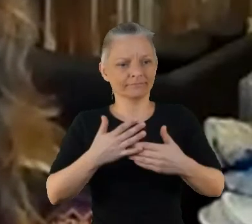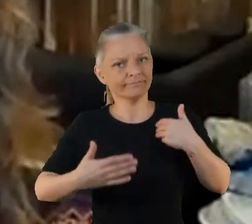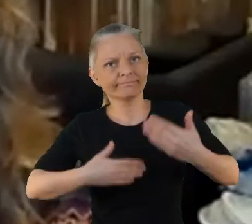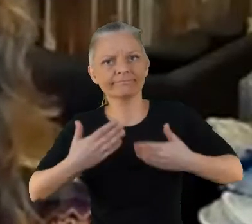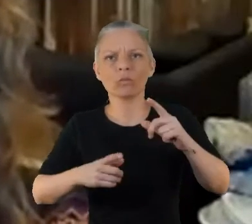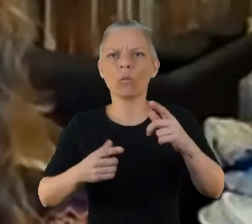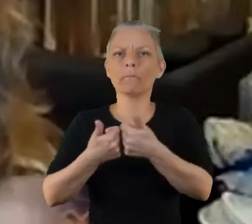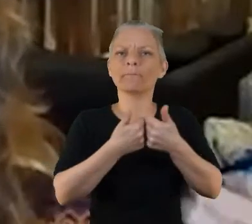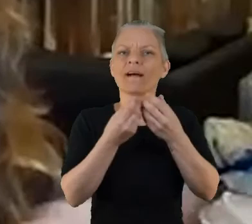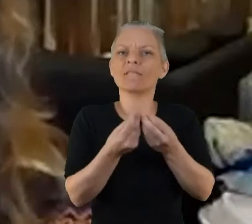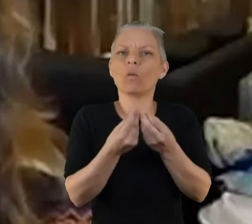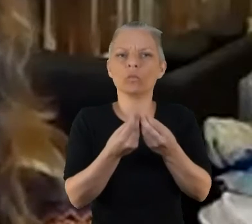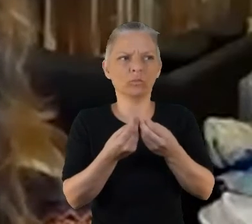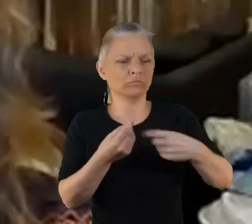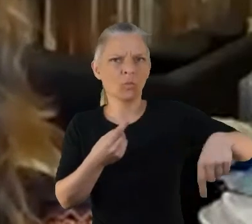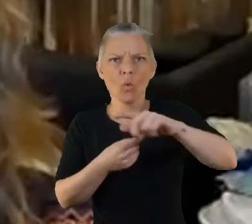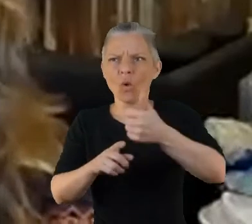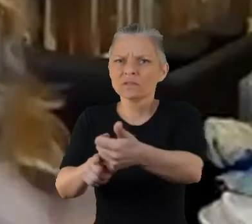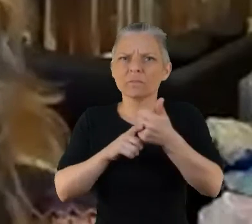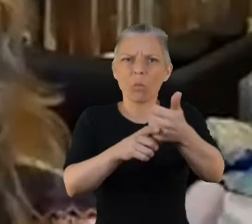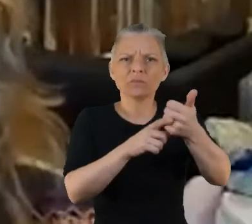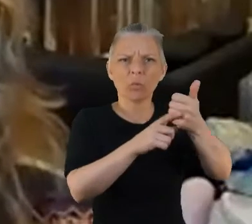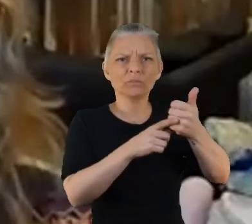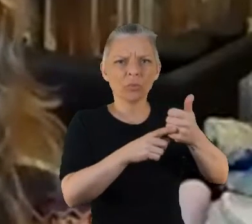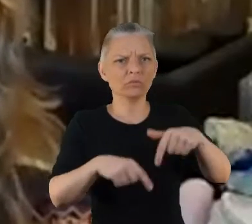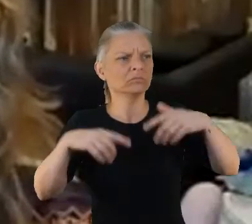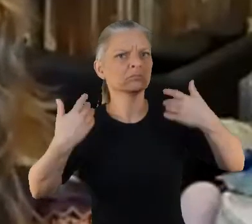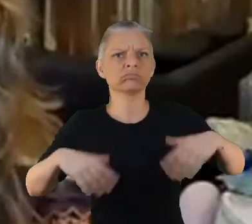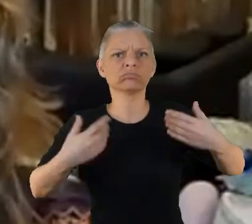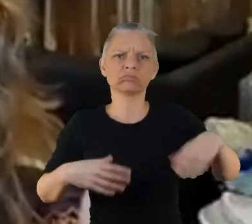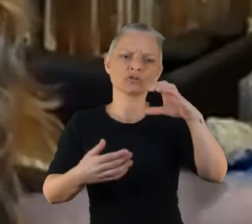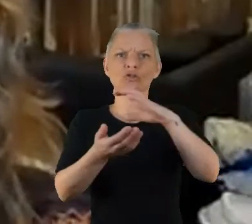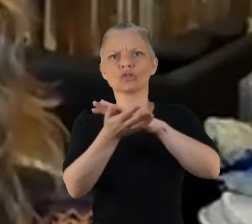as well as everybody else. Because, if we do things that are good for peer support nationally,